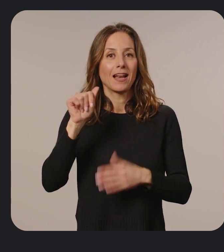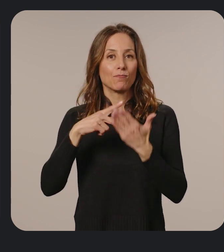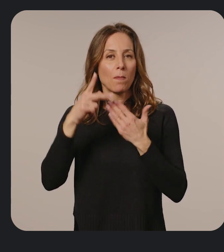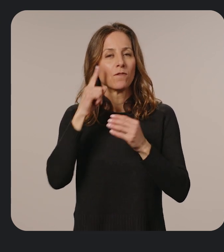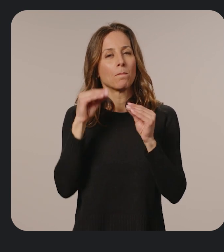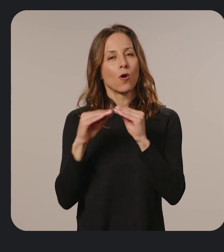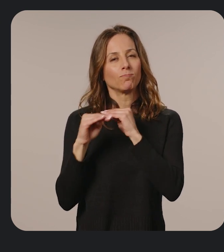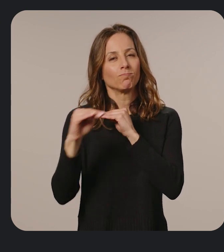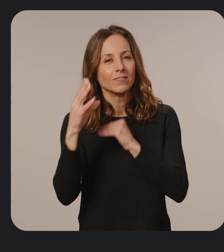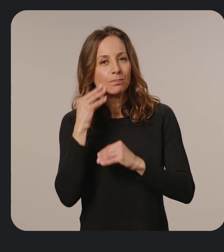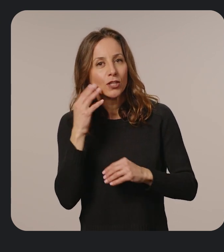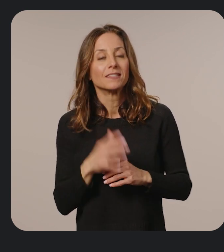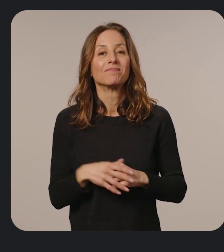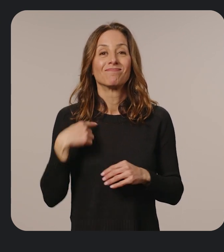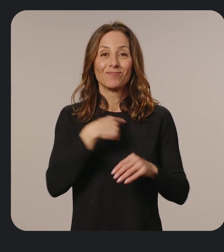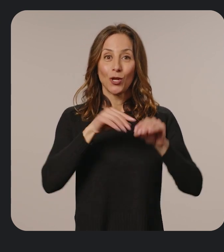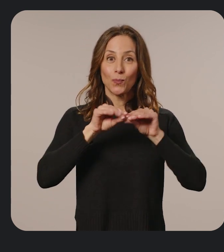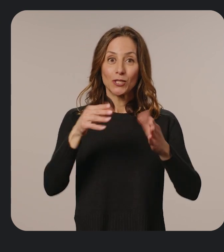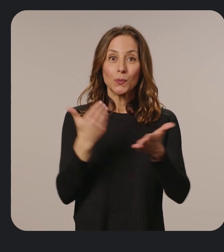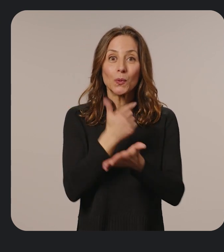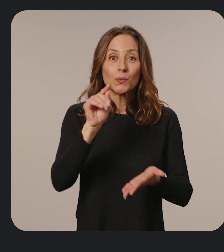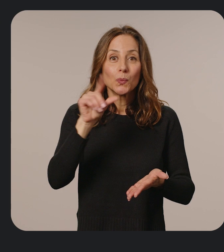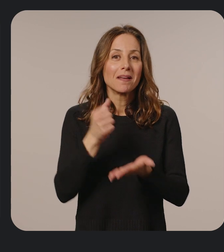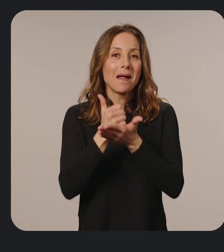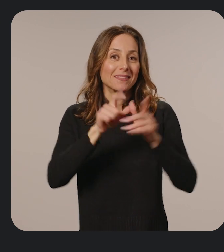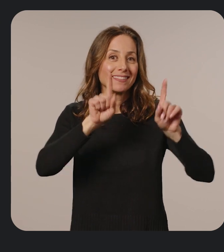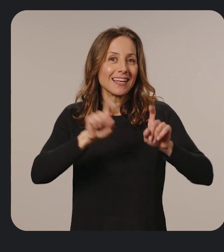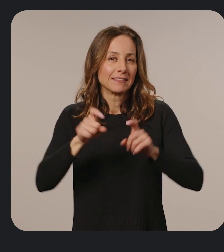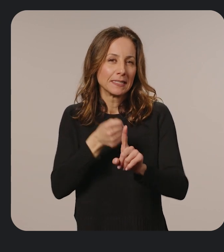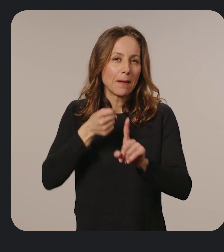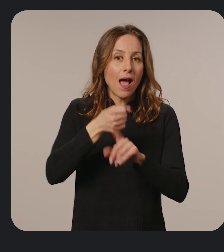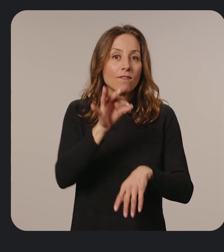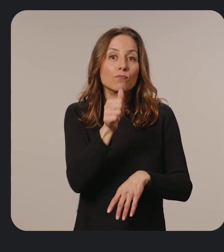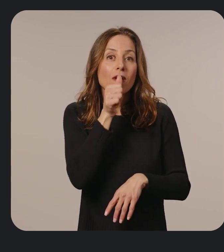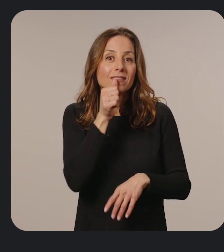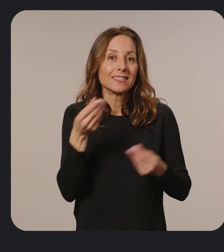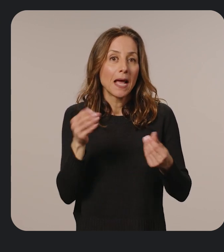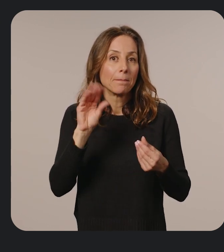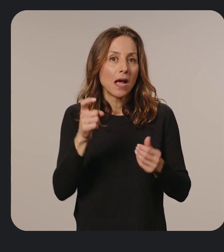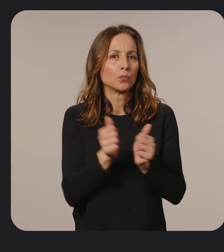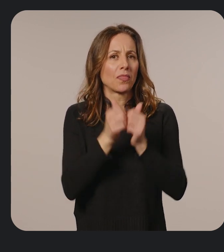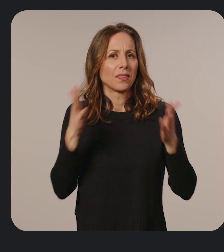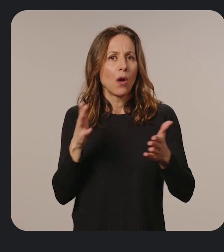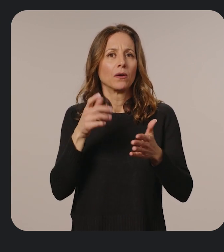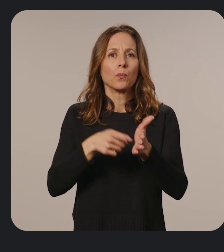or the beta program for a more stable experience. We have released new tools to help test the impact of the Privacy Sandbox